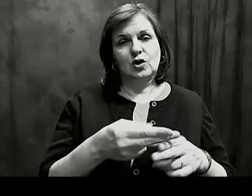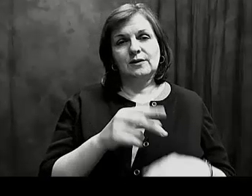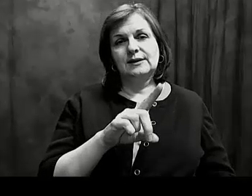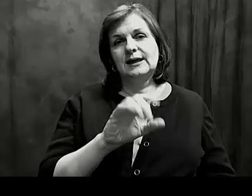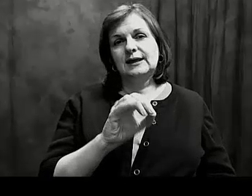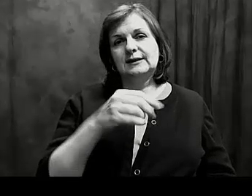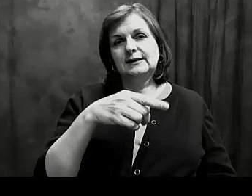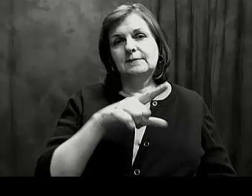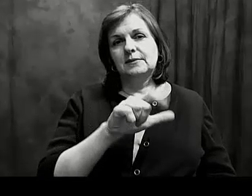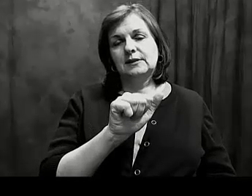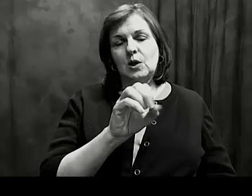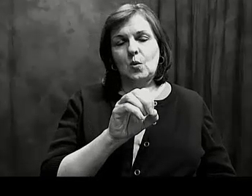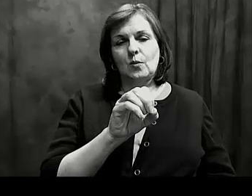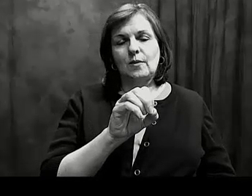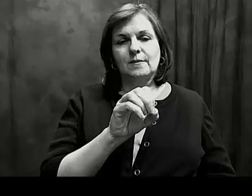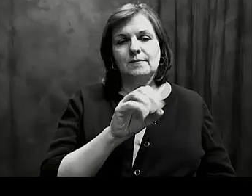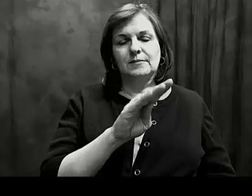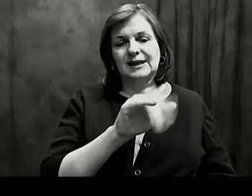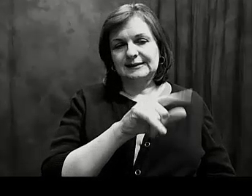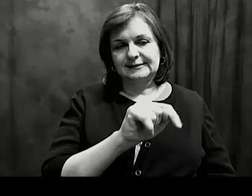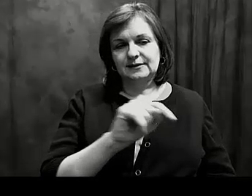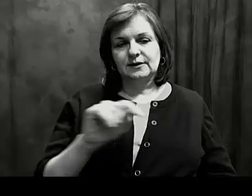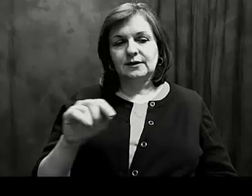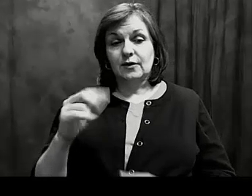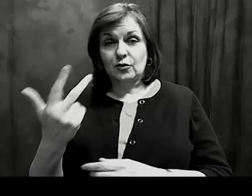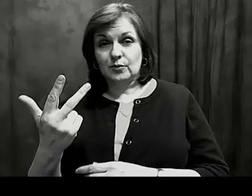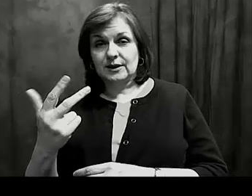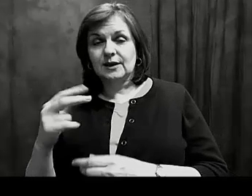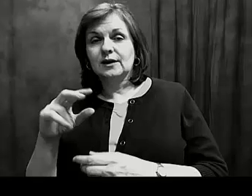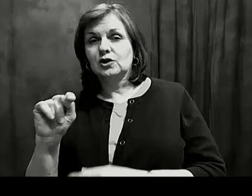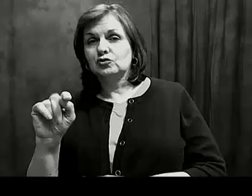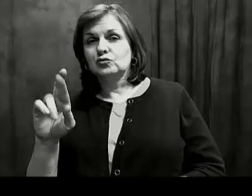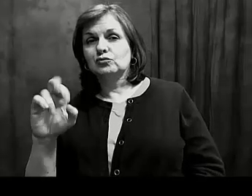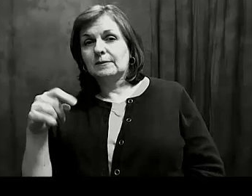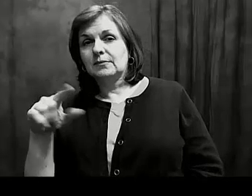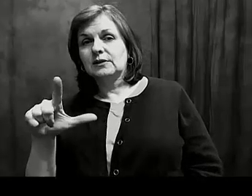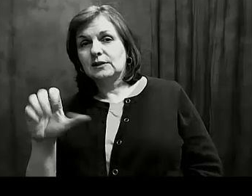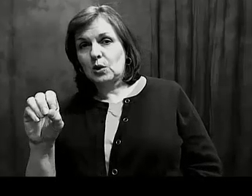if you have three layers you are a triploblast. Remember, "di" is two.